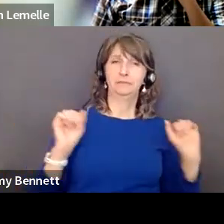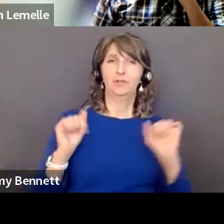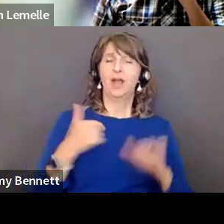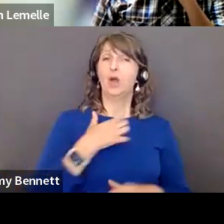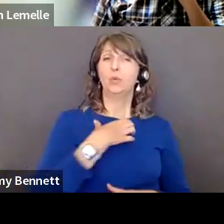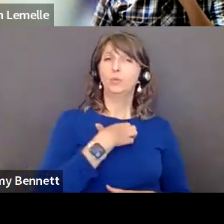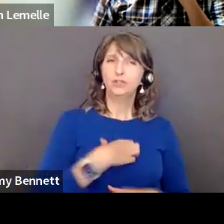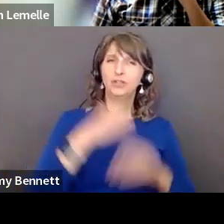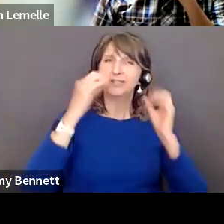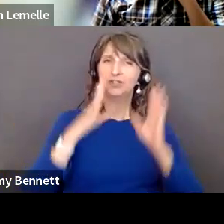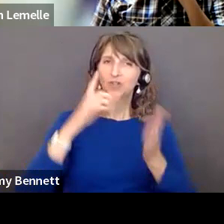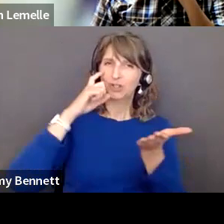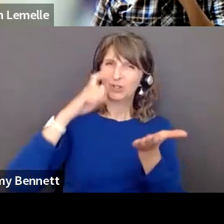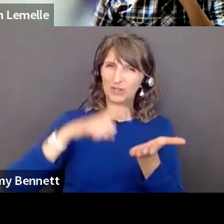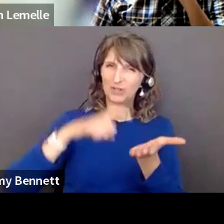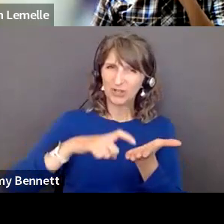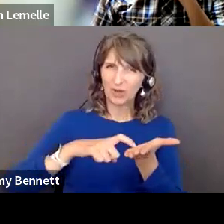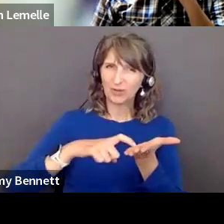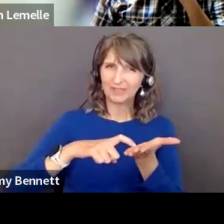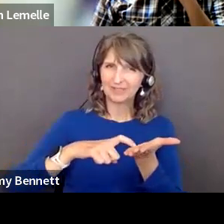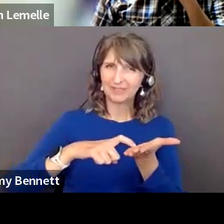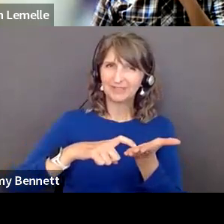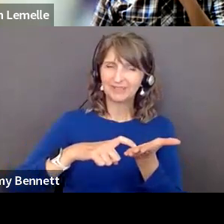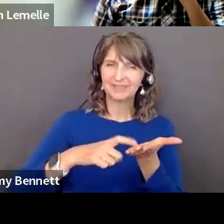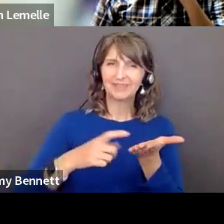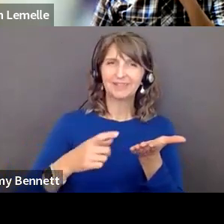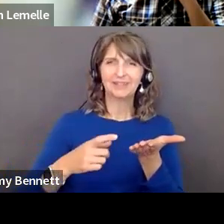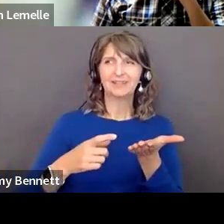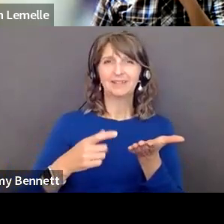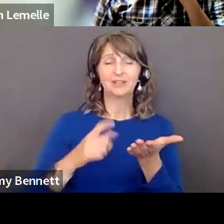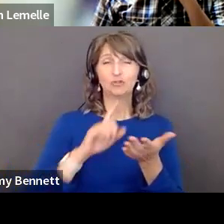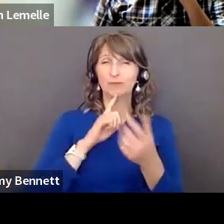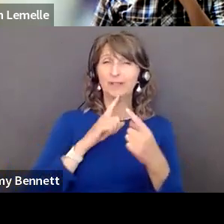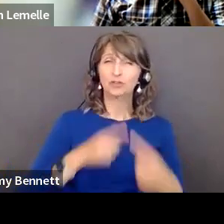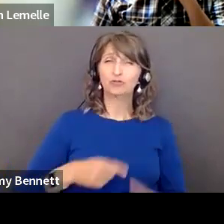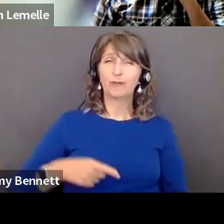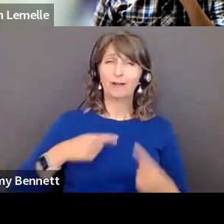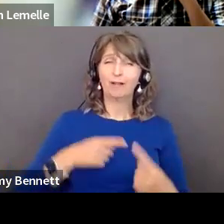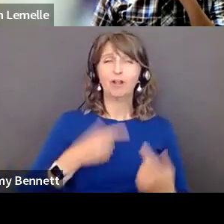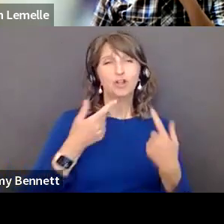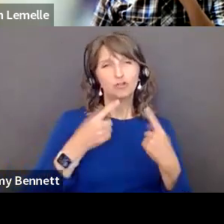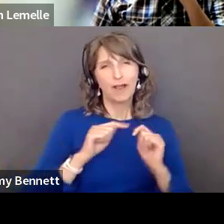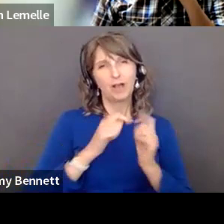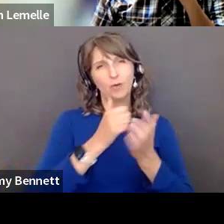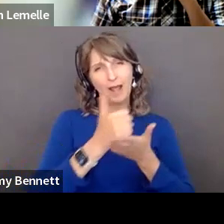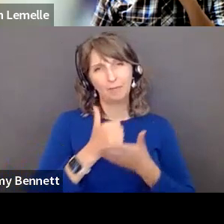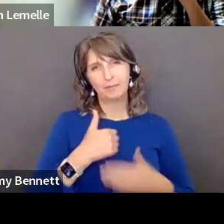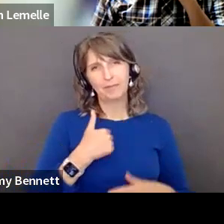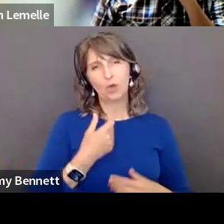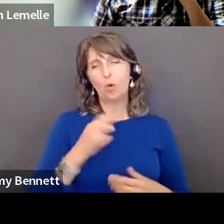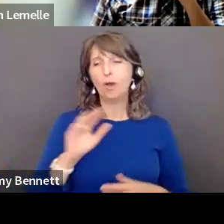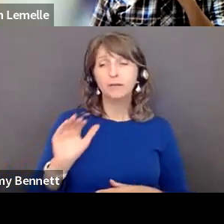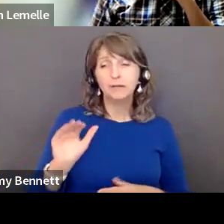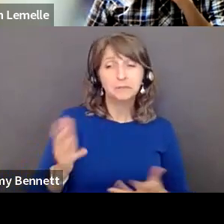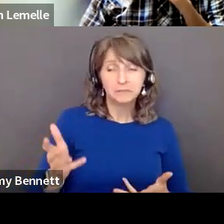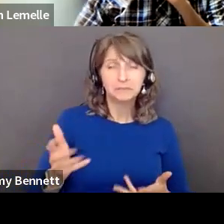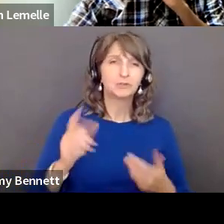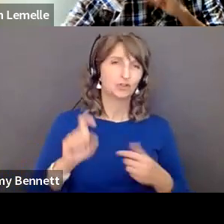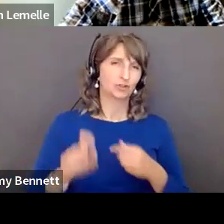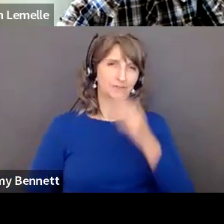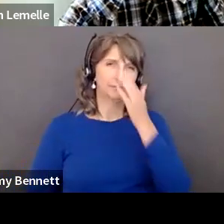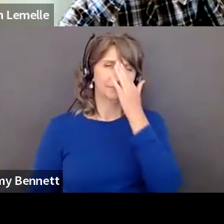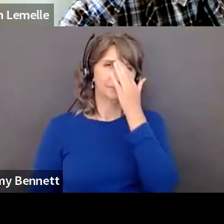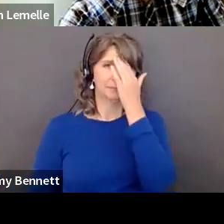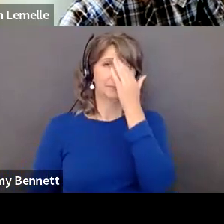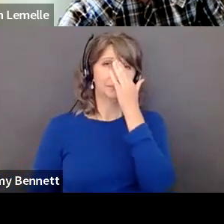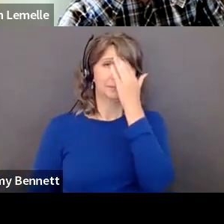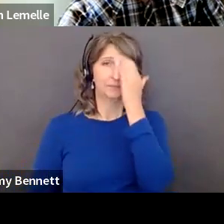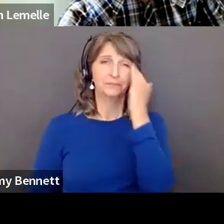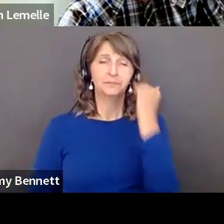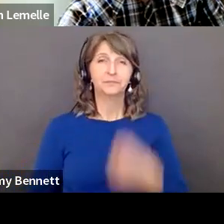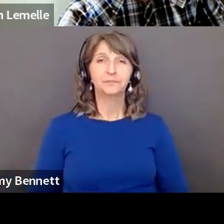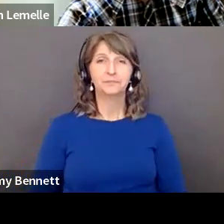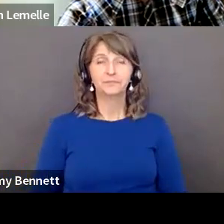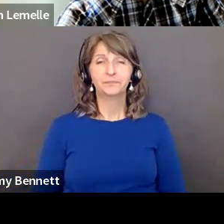Well, my teachers really wouldn't notice how much I'm struggling and at least try to help me to talk to me about it.